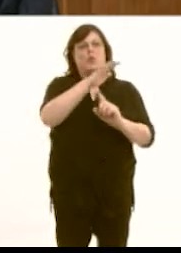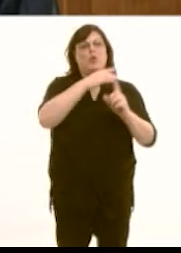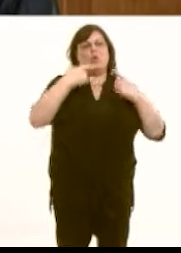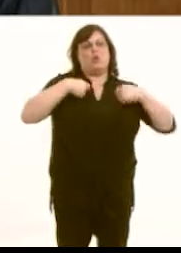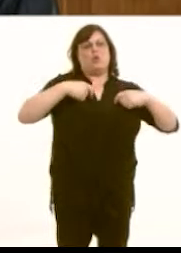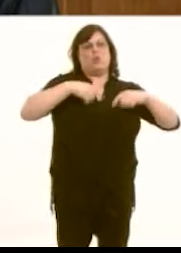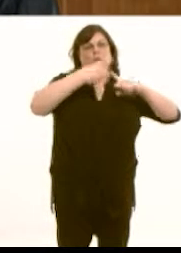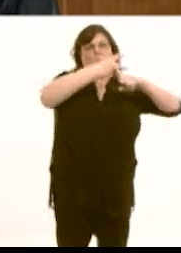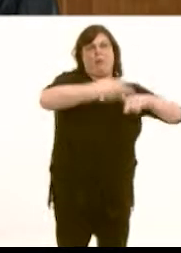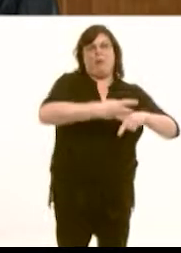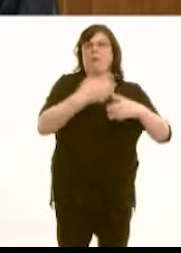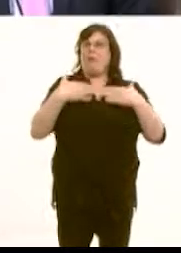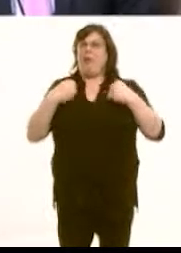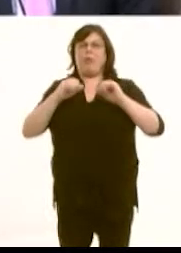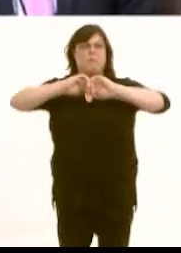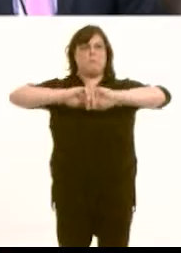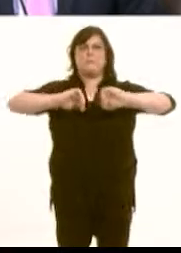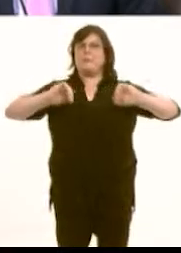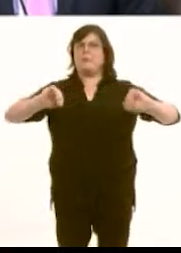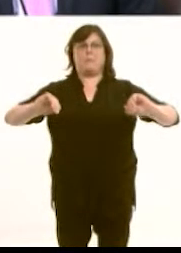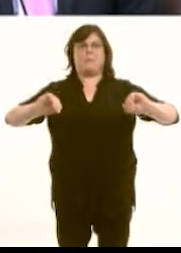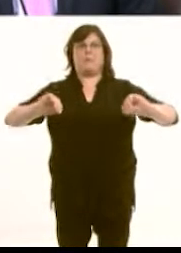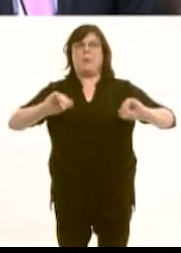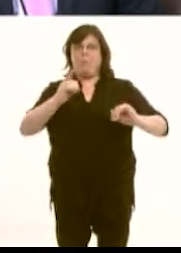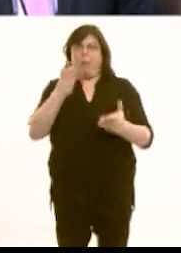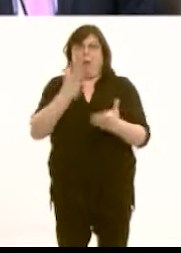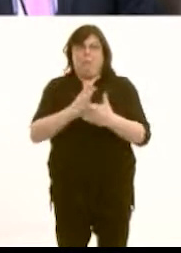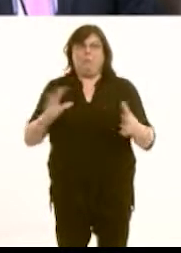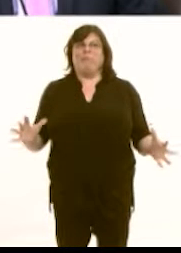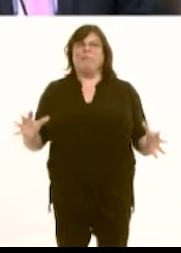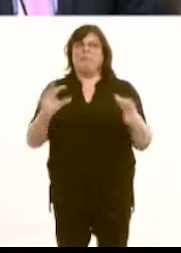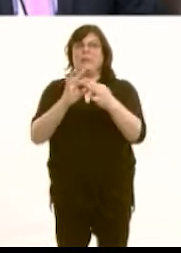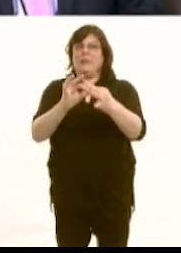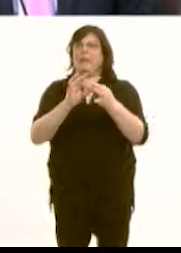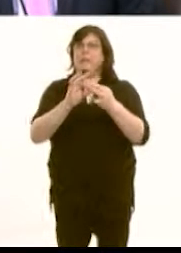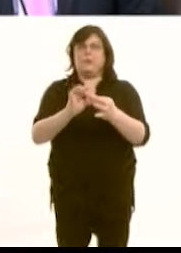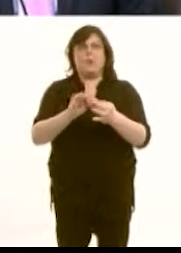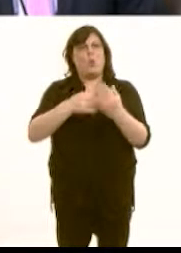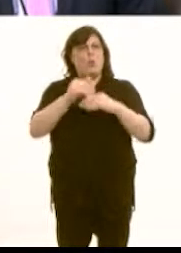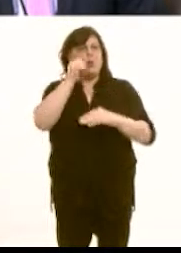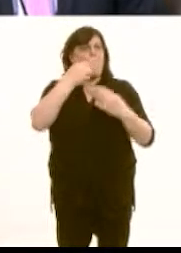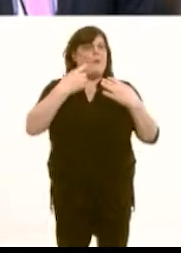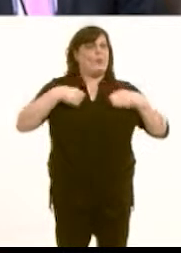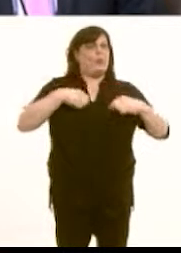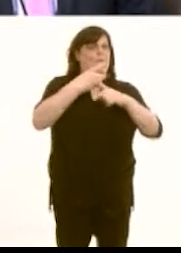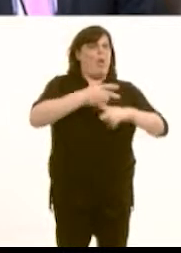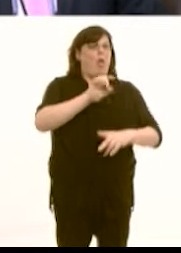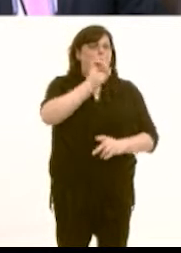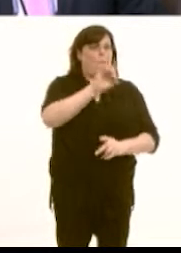that are not related in any way whatsoever. They are. We know that if social care is not available, that has an effect on delayed transfers of